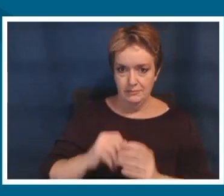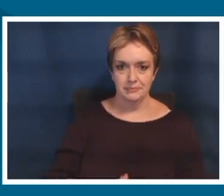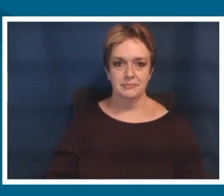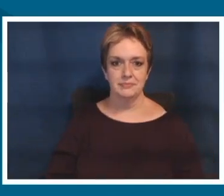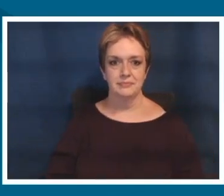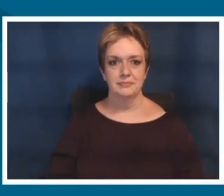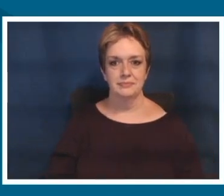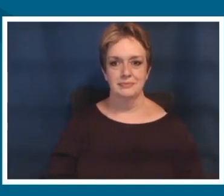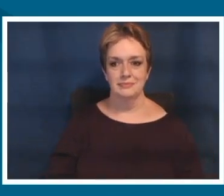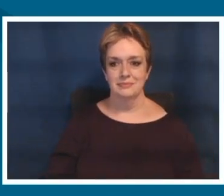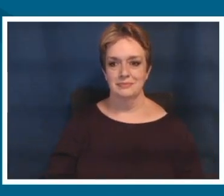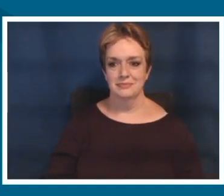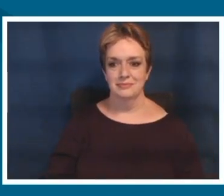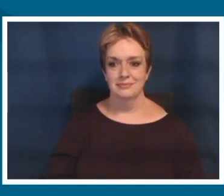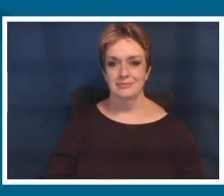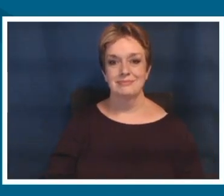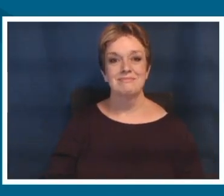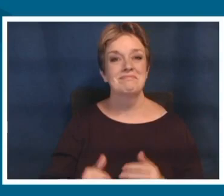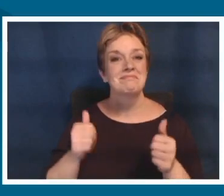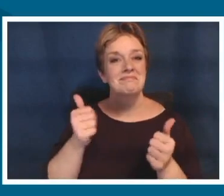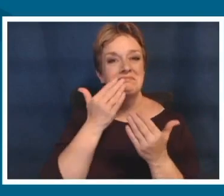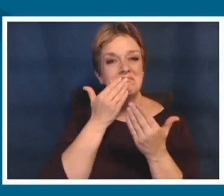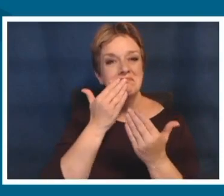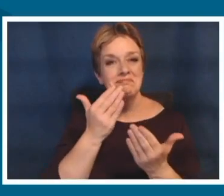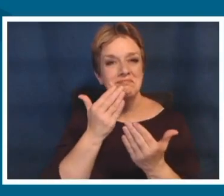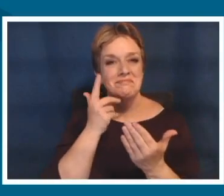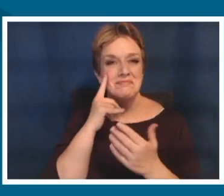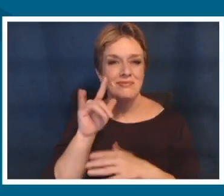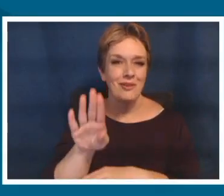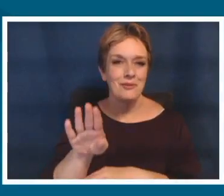all right thank you for your time